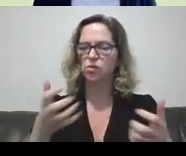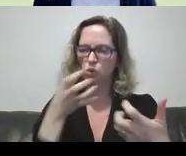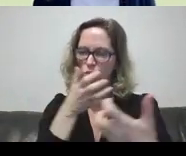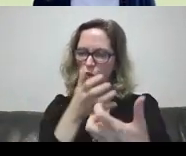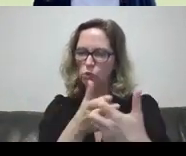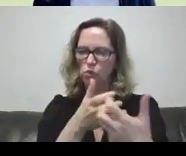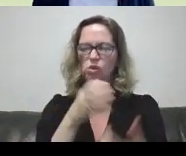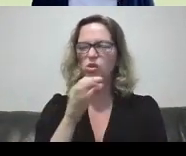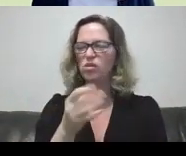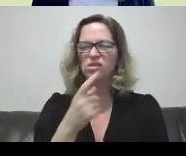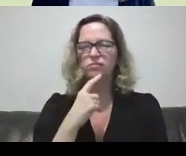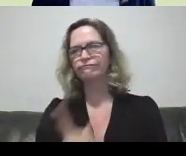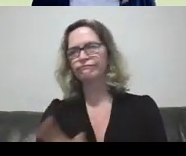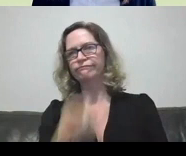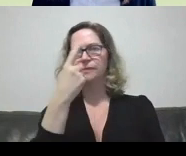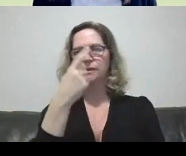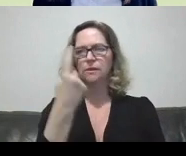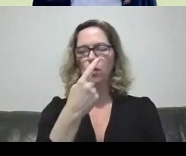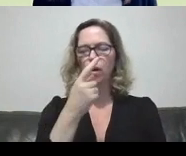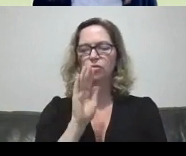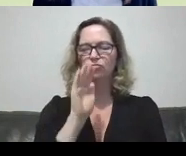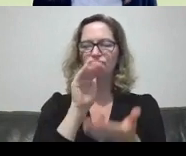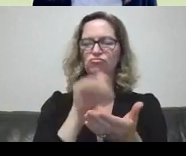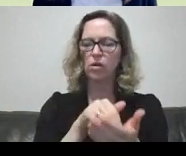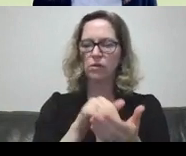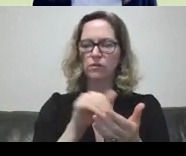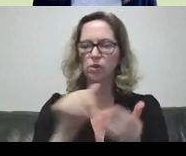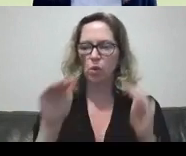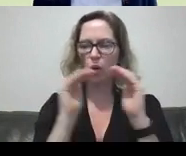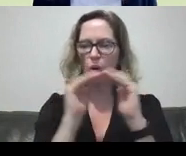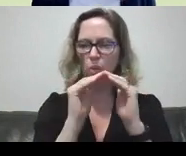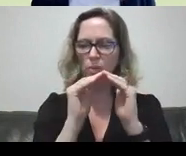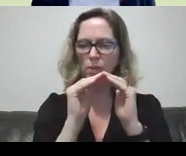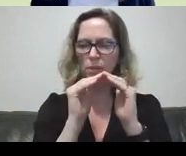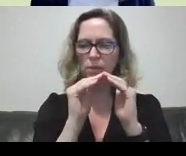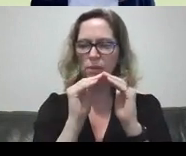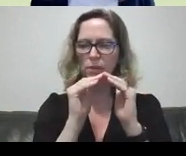random turn up on your doorstep and they've got to take off and do